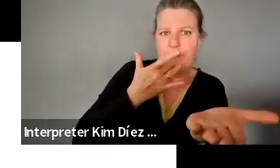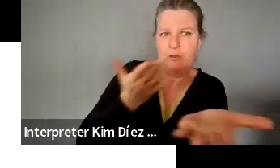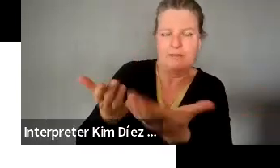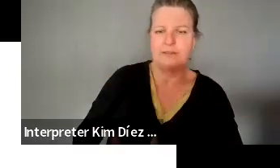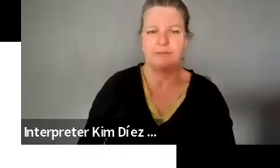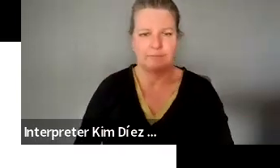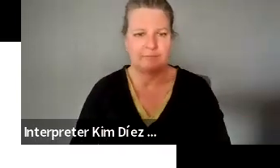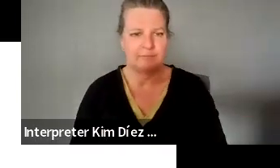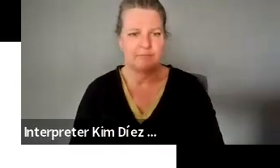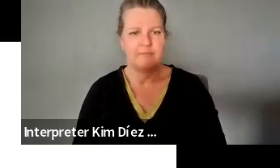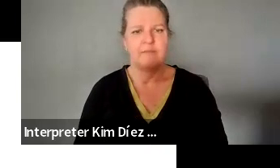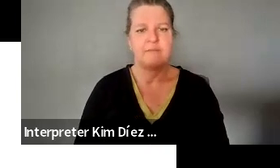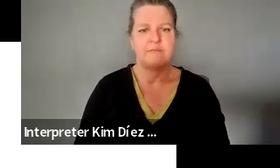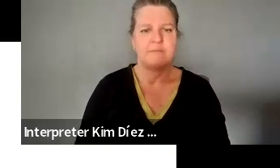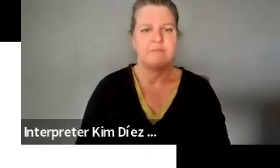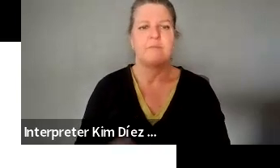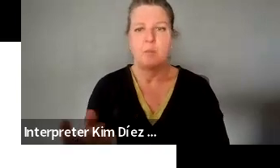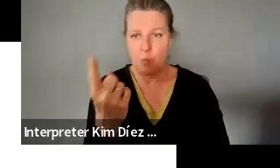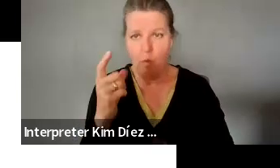Yeah, one term for everyone, for everyone who completed.